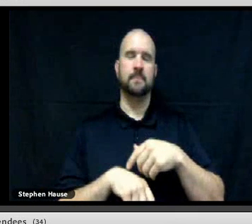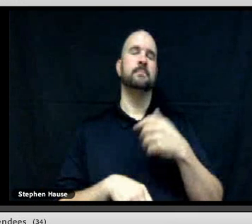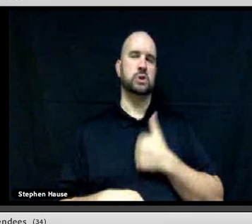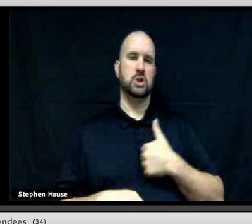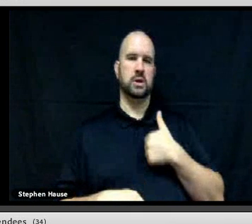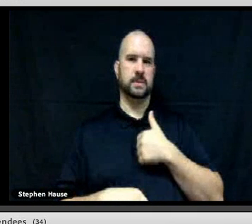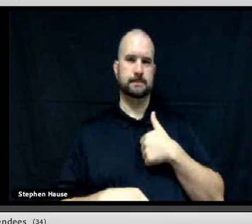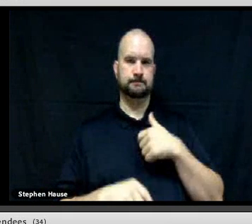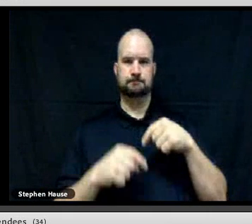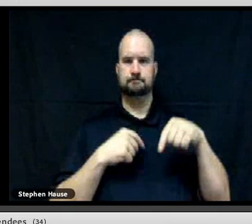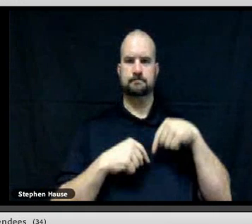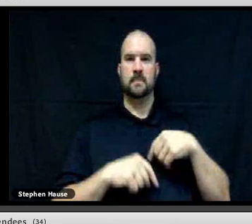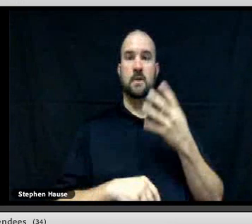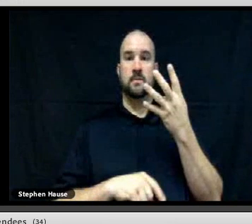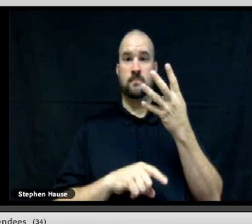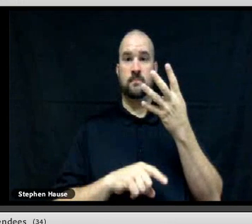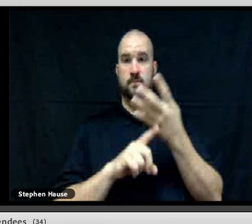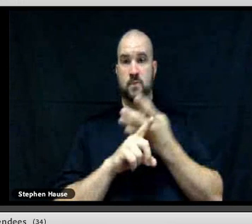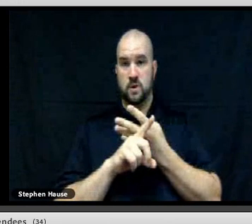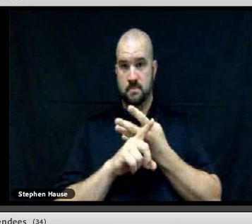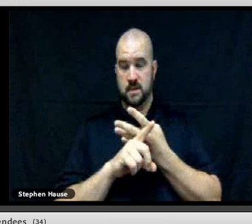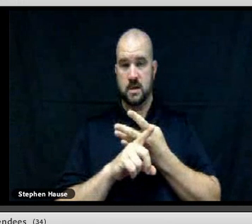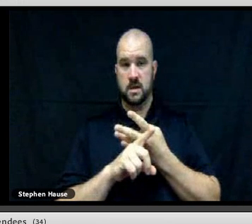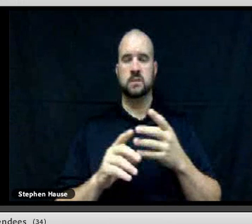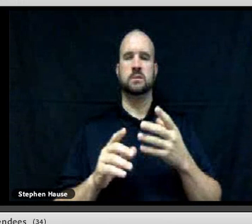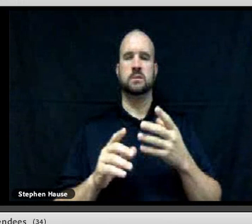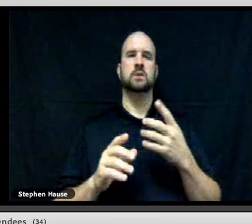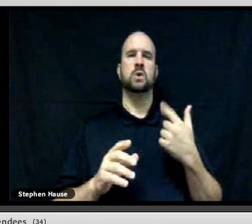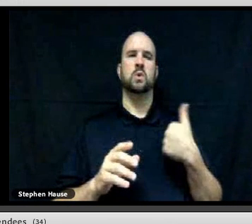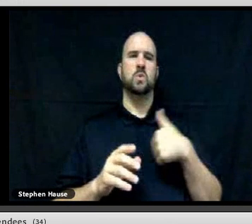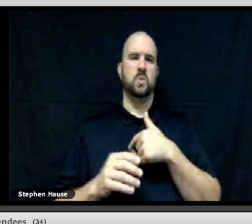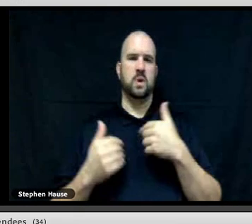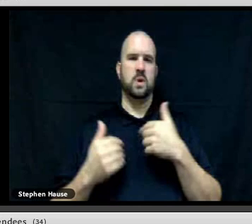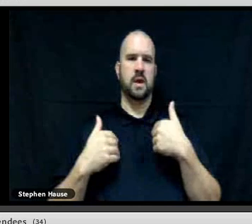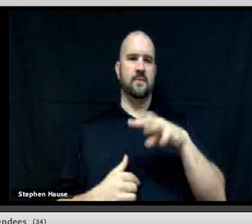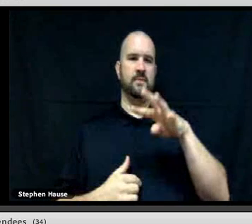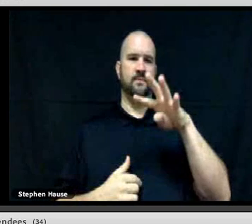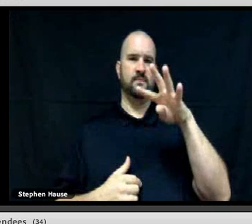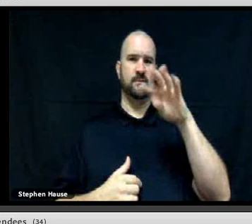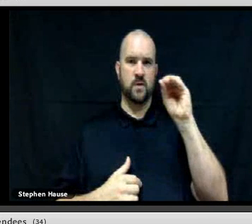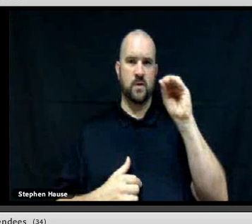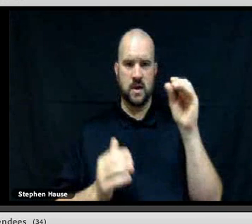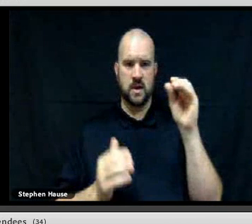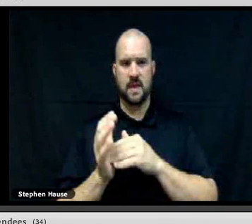20,000 new records, um, with the inclusion of Florida Memory as a new partner.